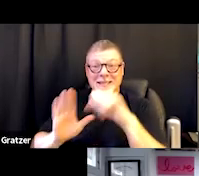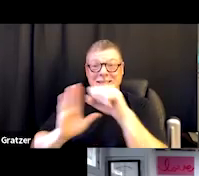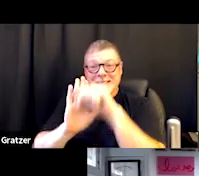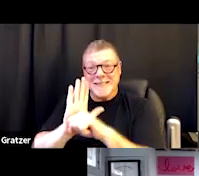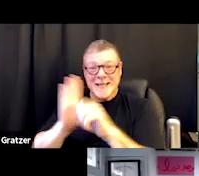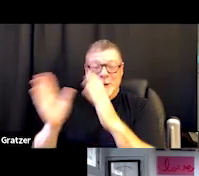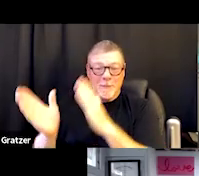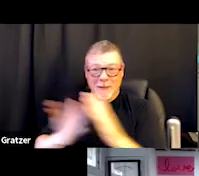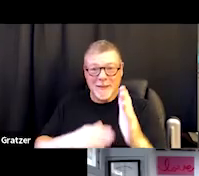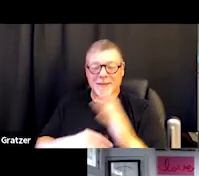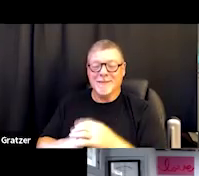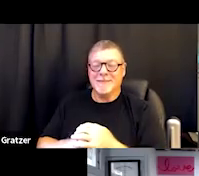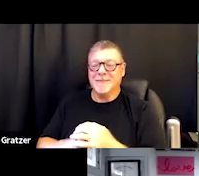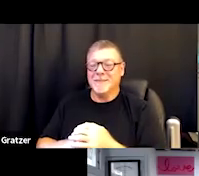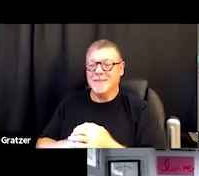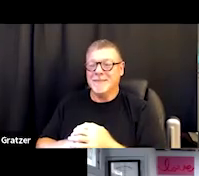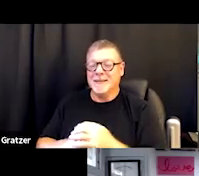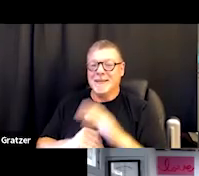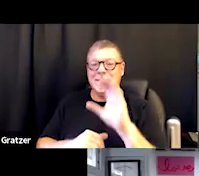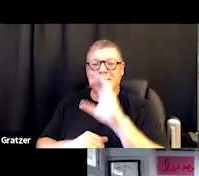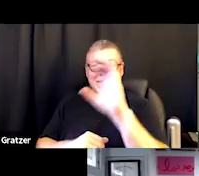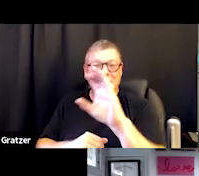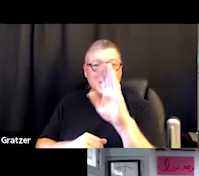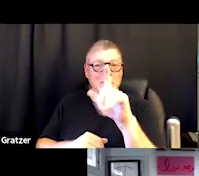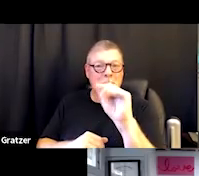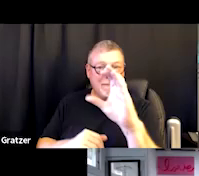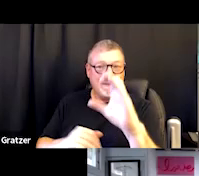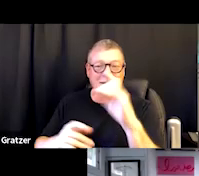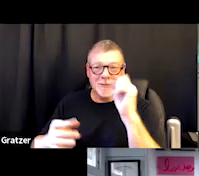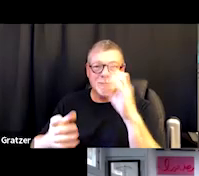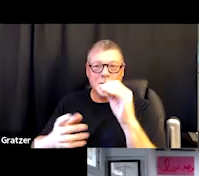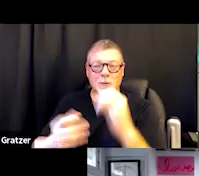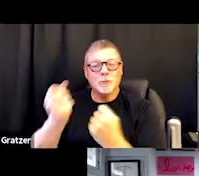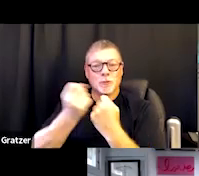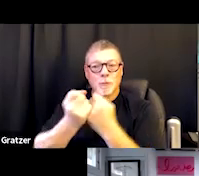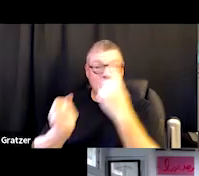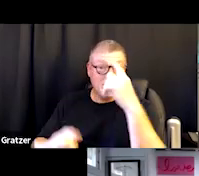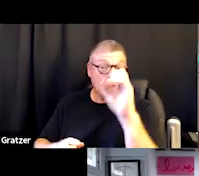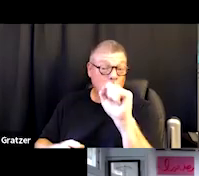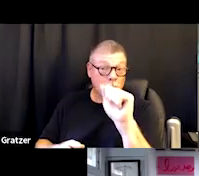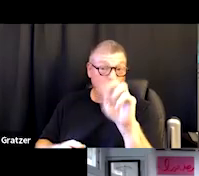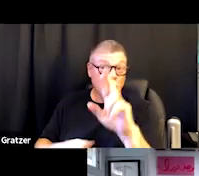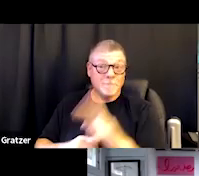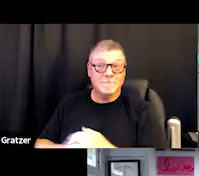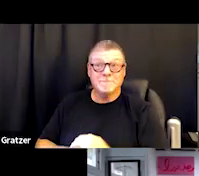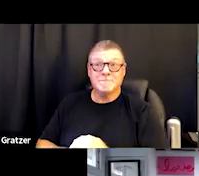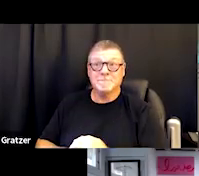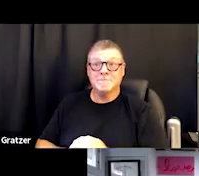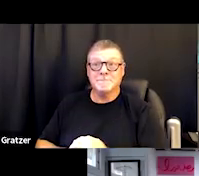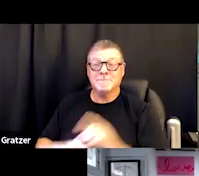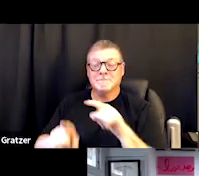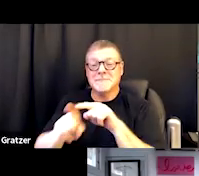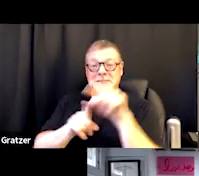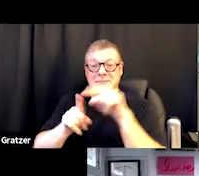or our block grant plan support for SOAR specialists or benefits specialists?